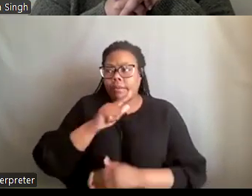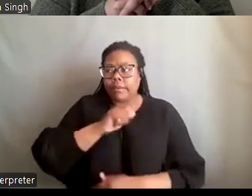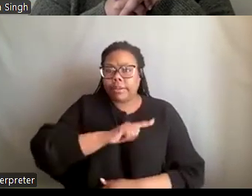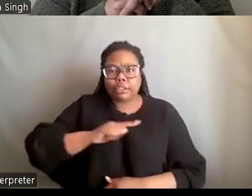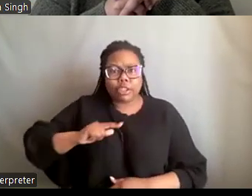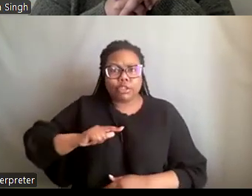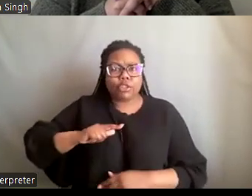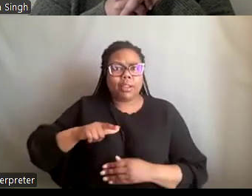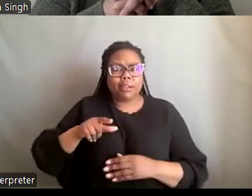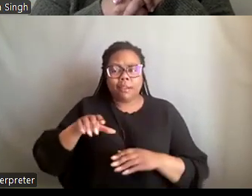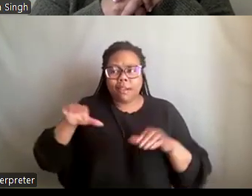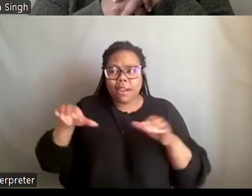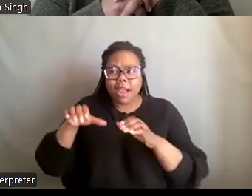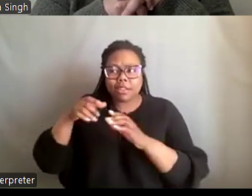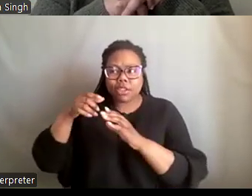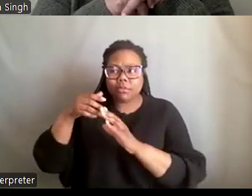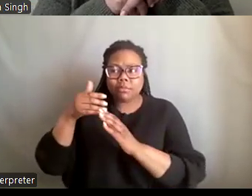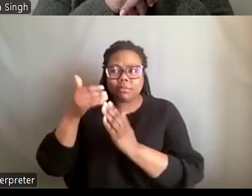momentum to push through an action item, to push